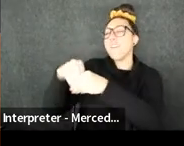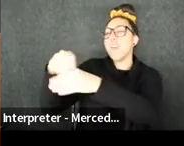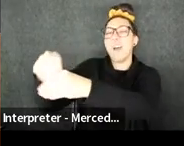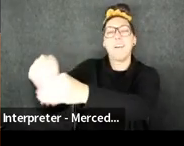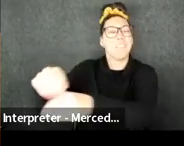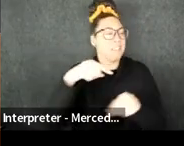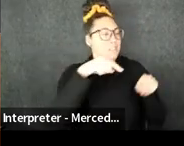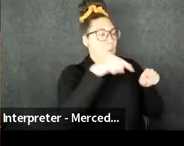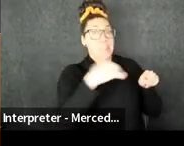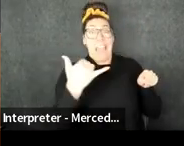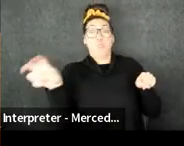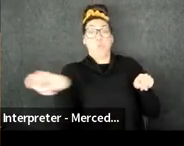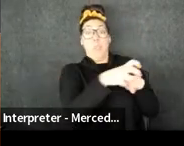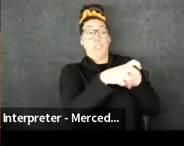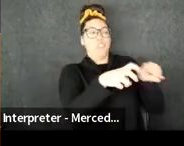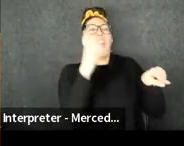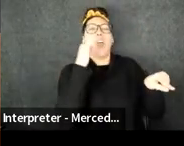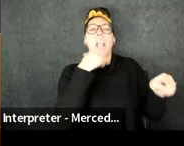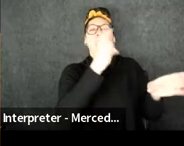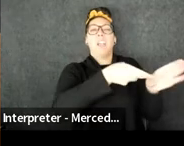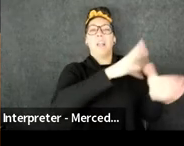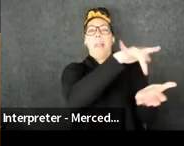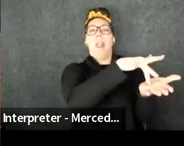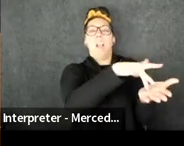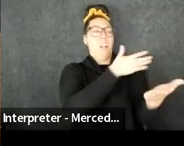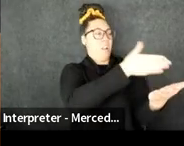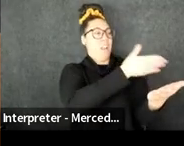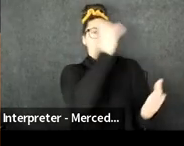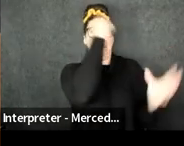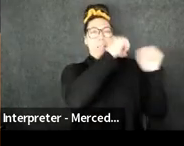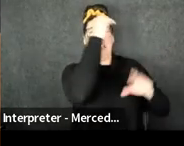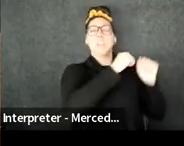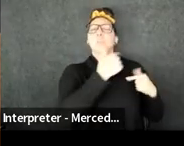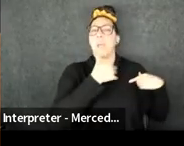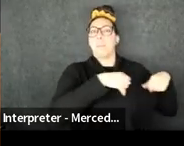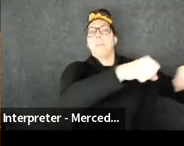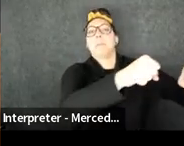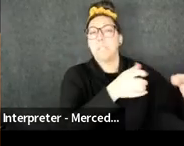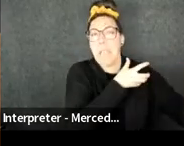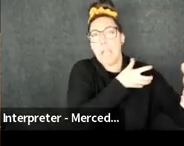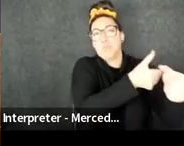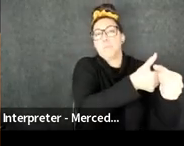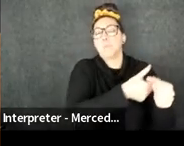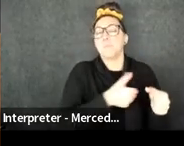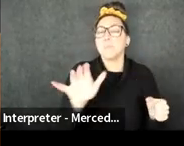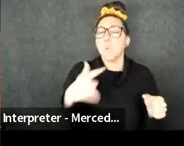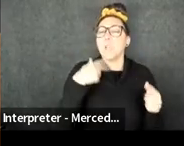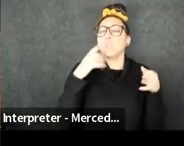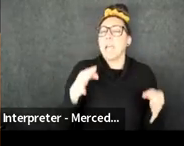middle to take different courses. I decided to apply to Fresno Pacific University's